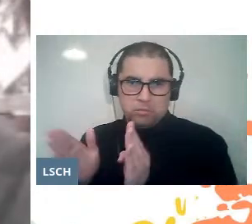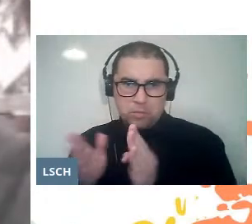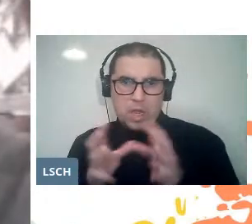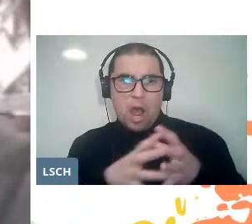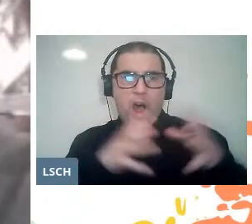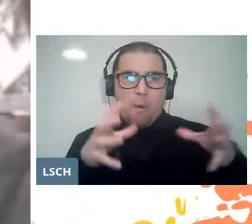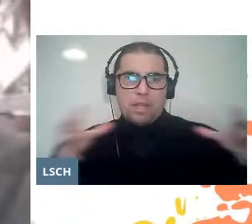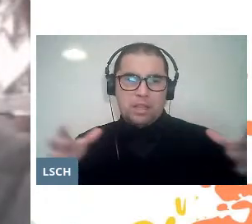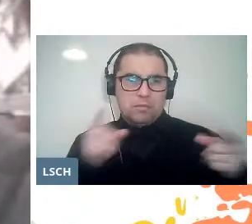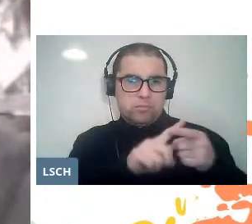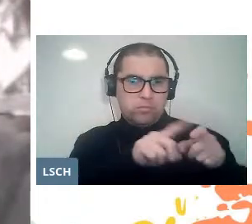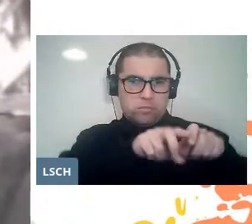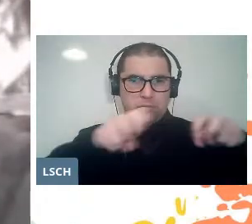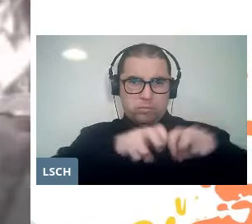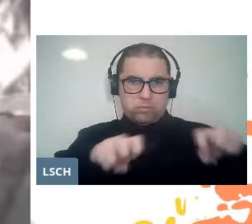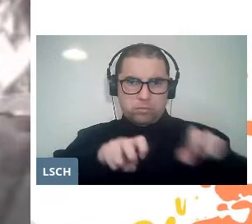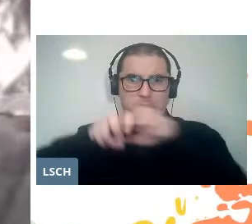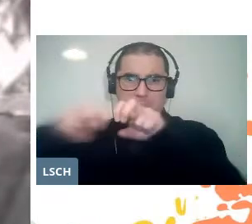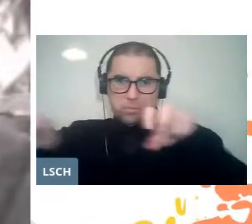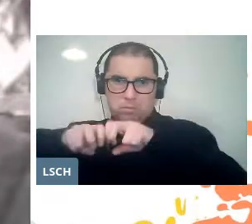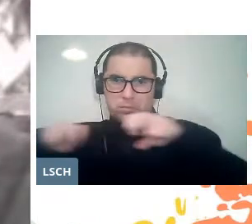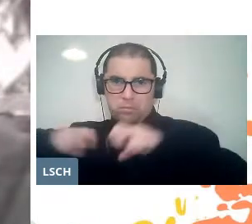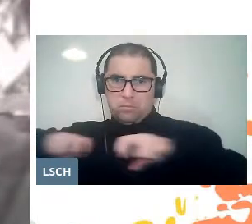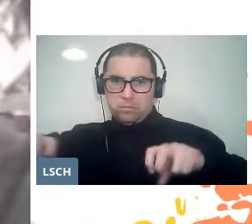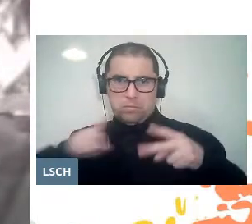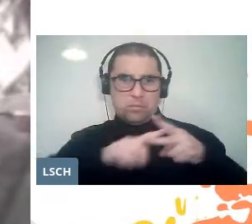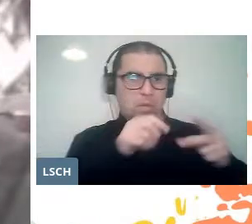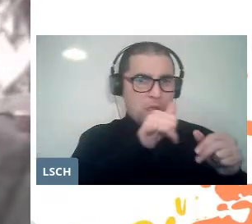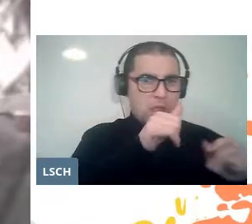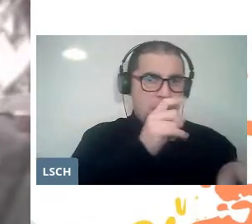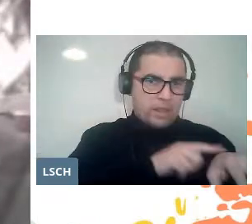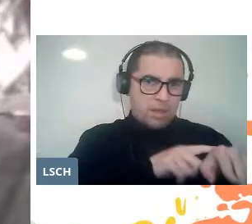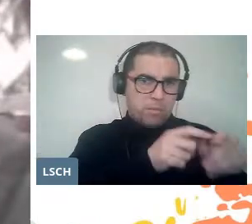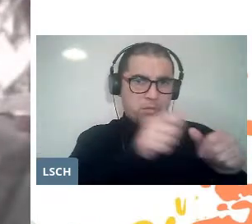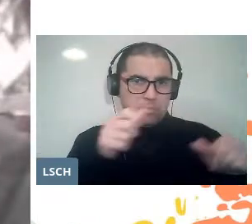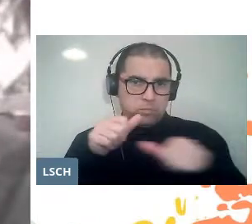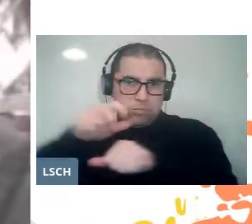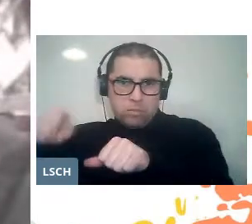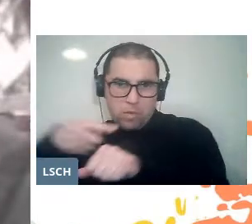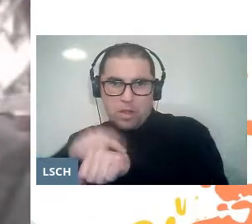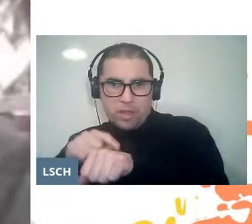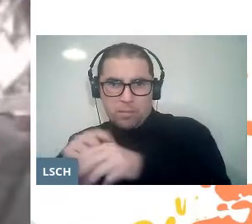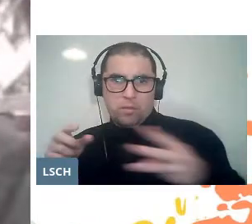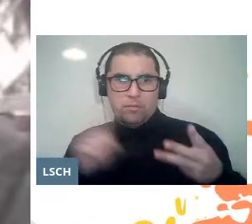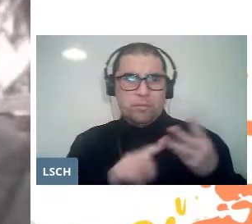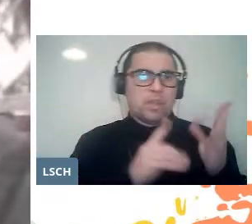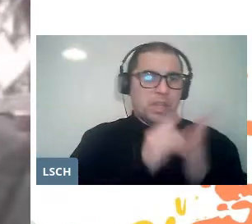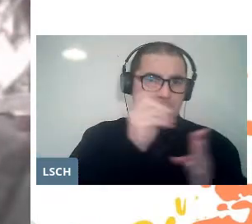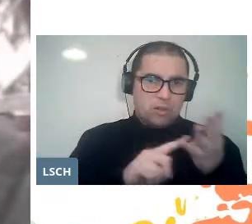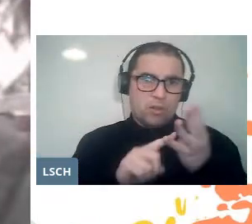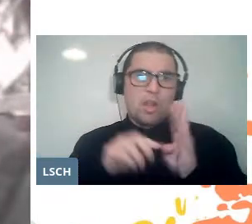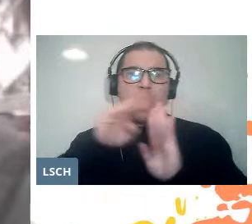in the orchestral template, in durations, in great thematic ideas, in development, in sonorities, etc.